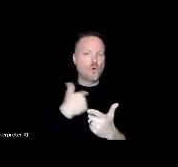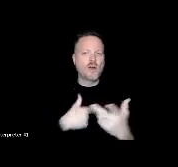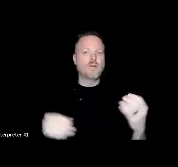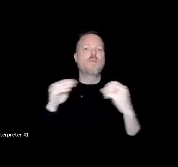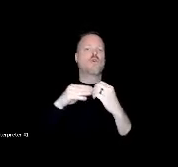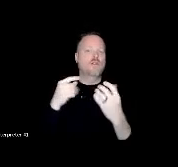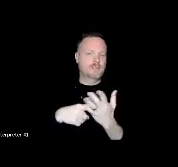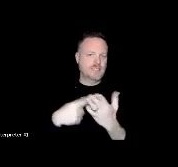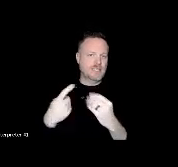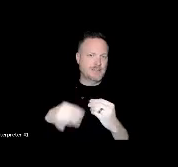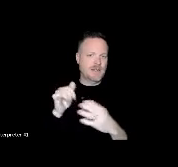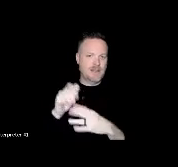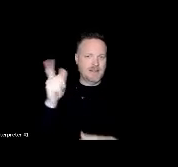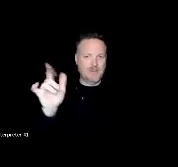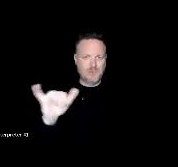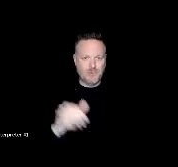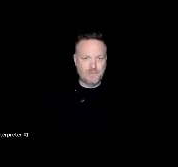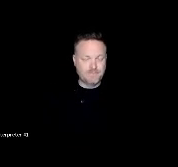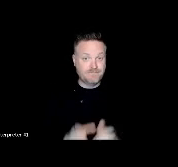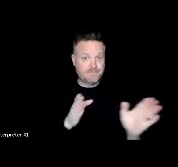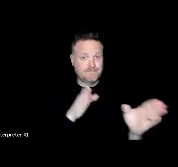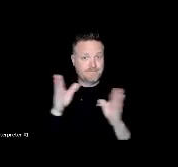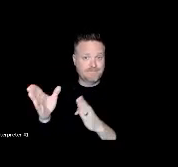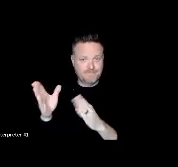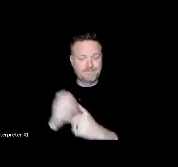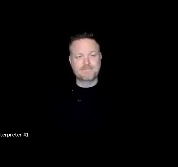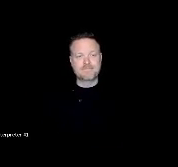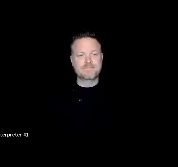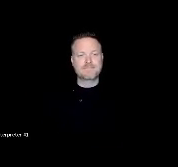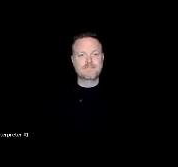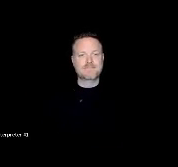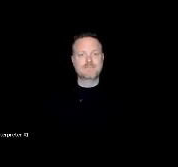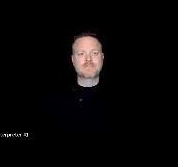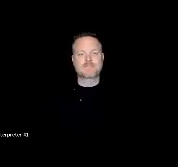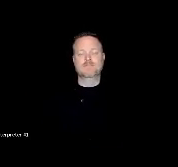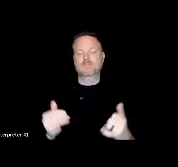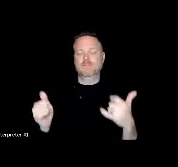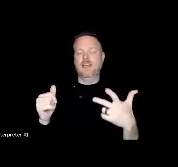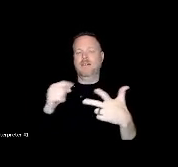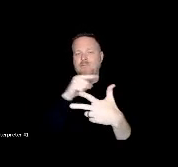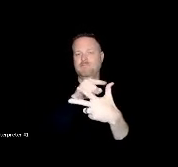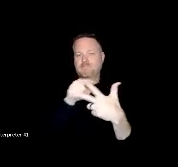on that. All right. Next slide. So let's drill down a little bit deeper into some of these.